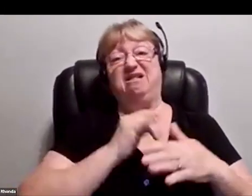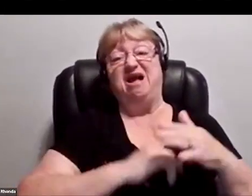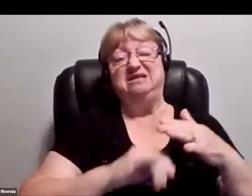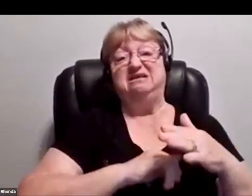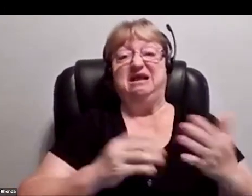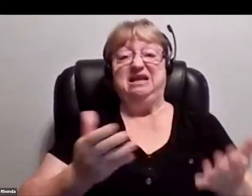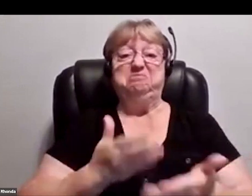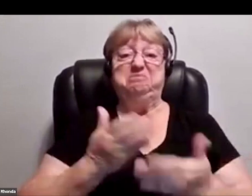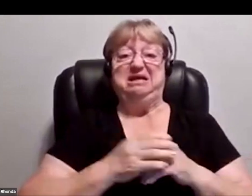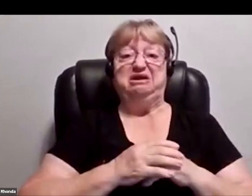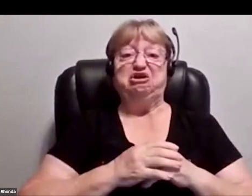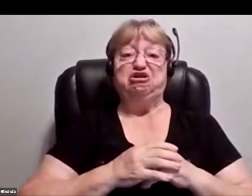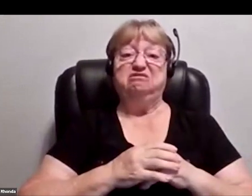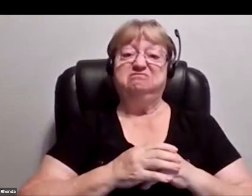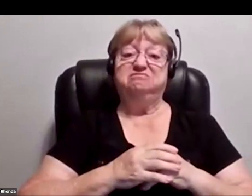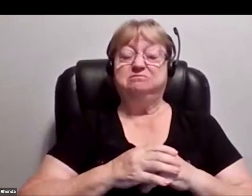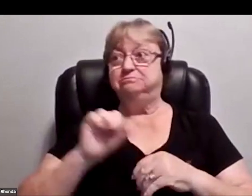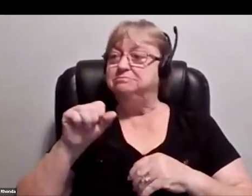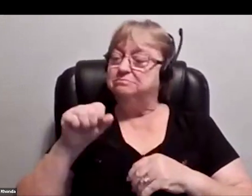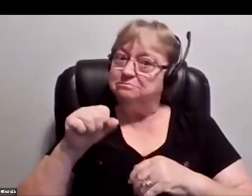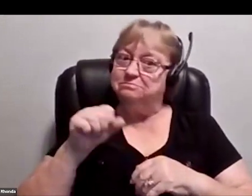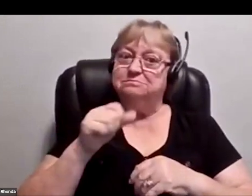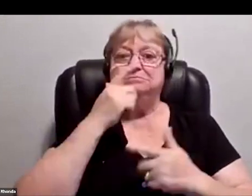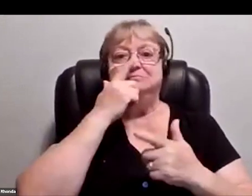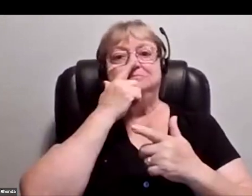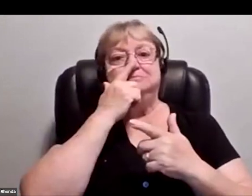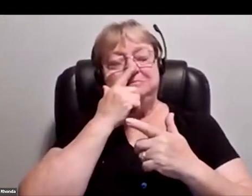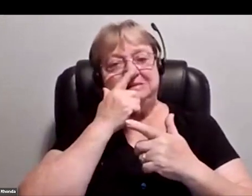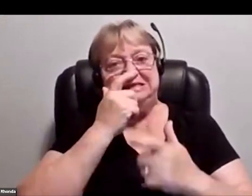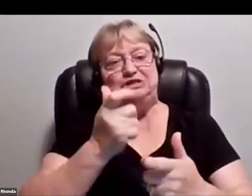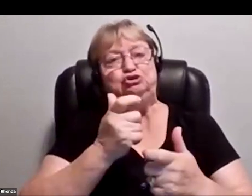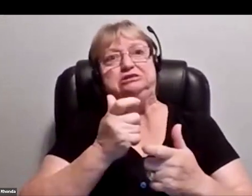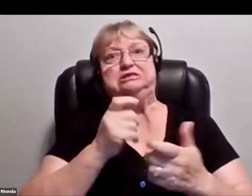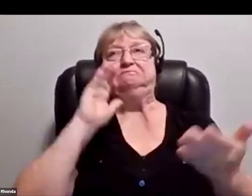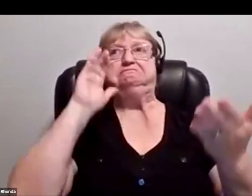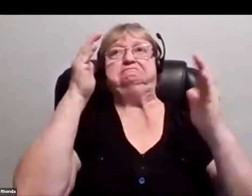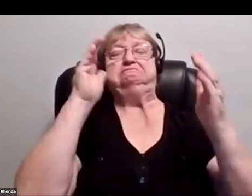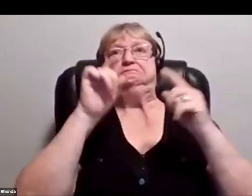Yes, which it's interesting sort of analog to space in some ways too, it would feel.